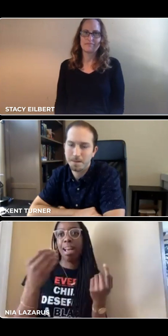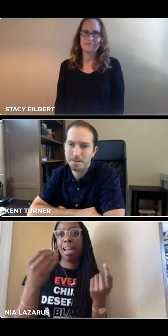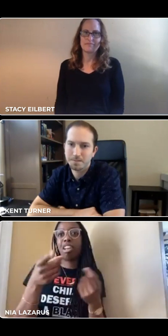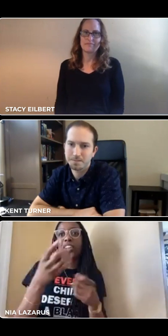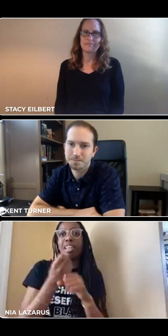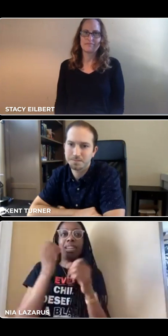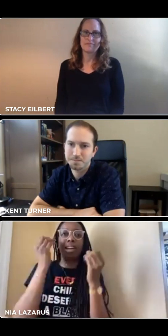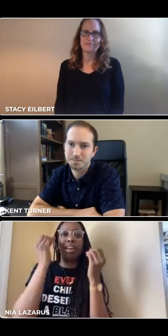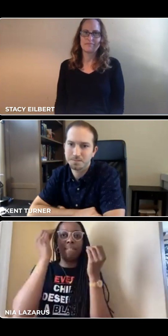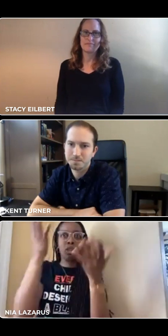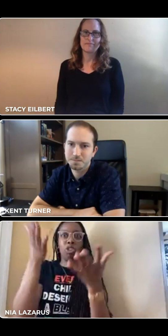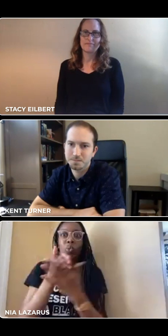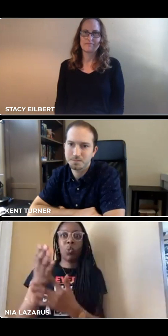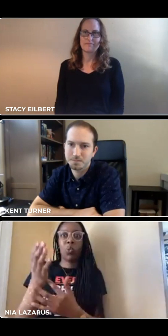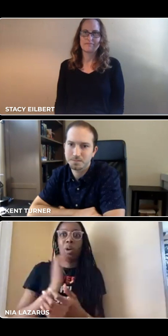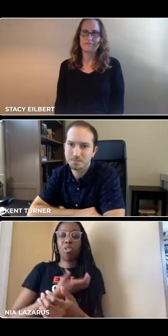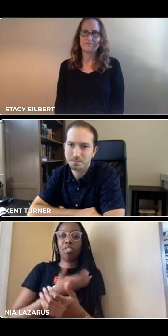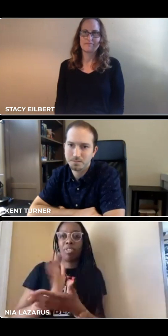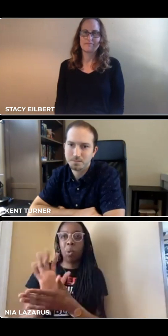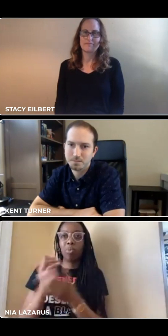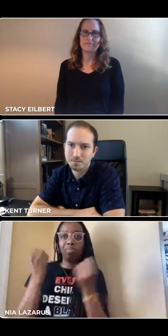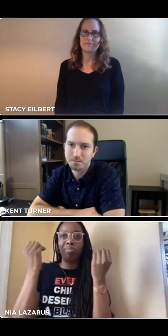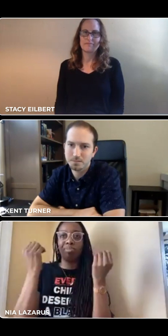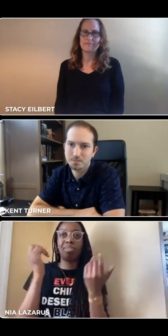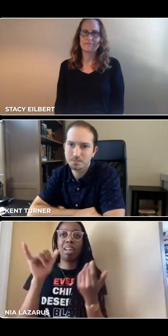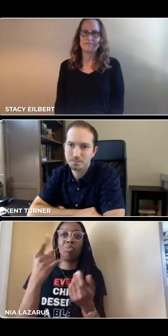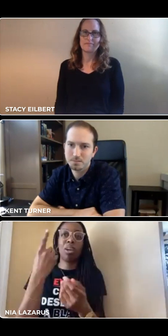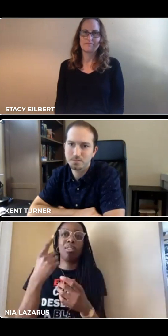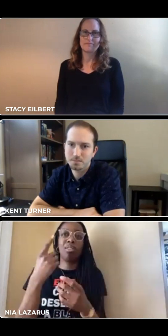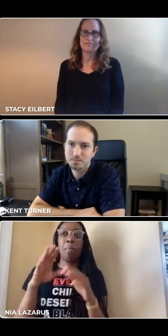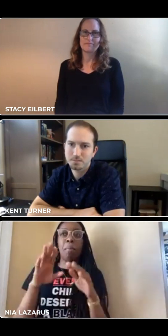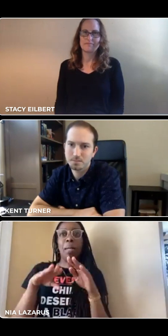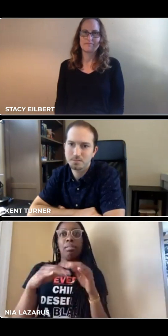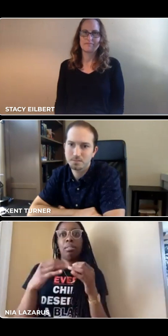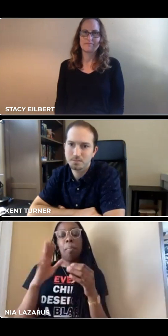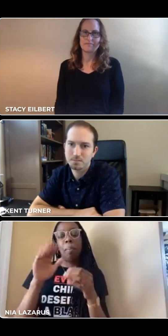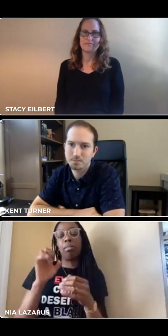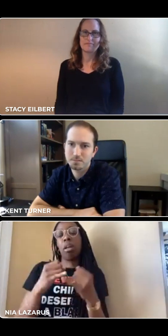to satisfy all the IEP goals for every student. We sign the information via our videos.